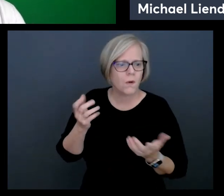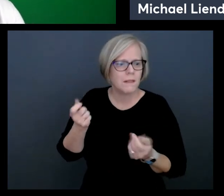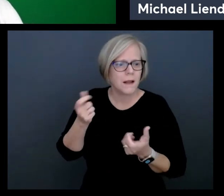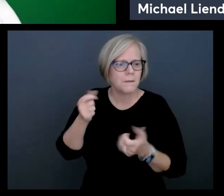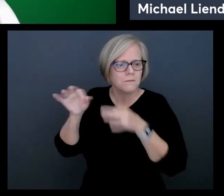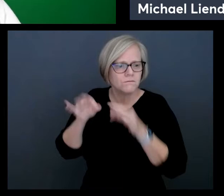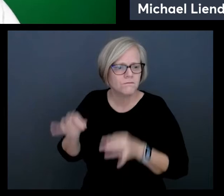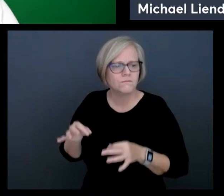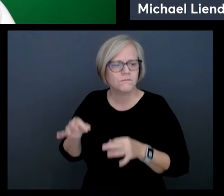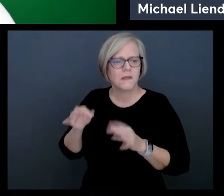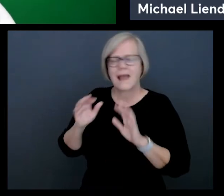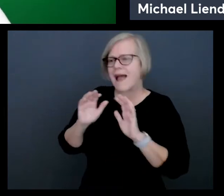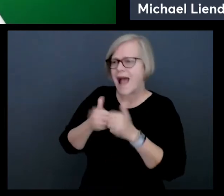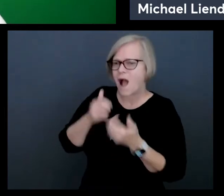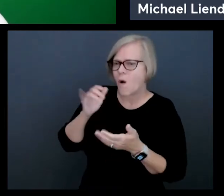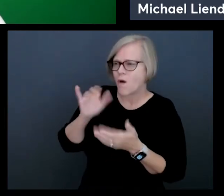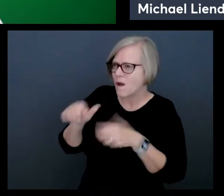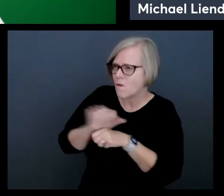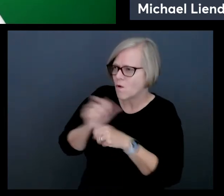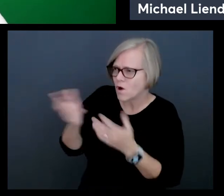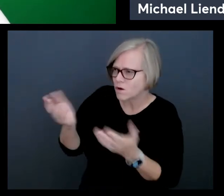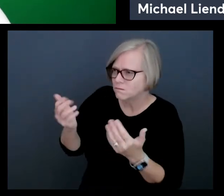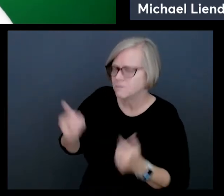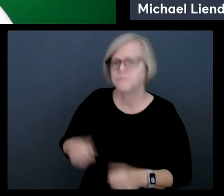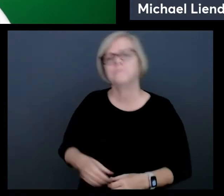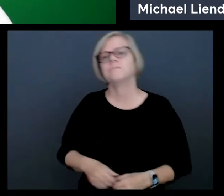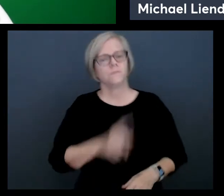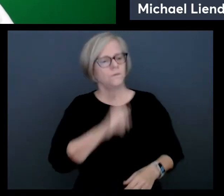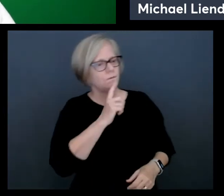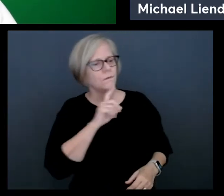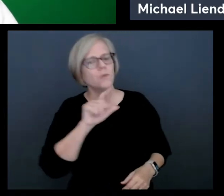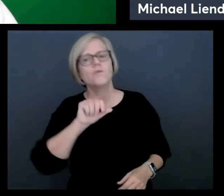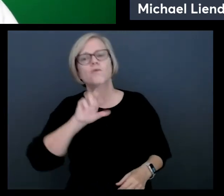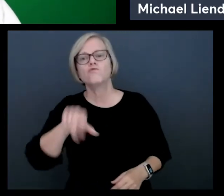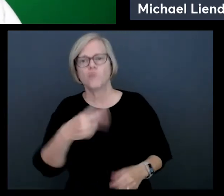So, a little bit on how that works. Yeah, definitely.